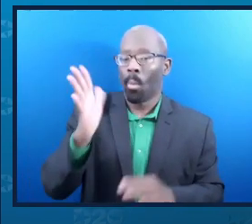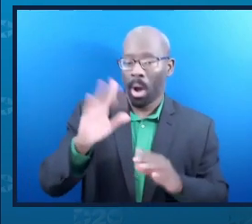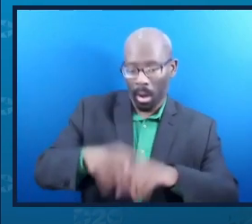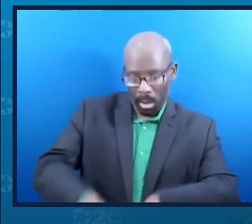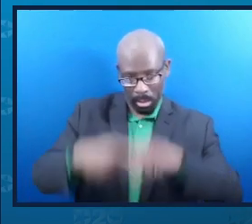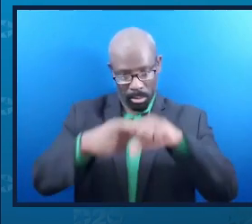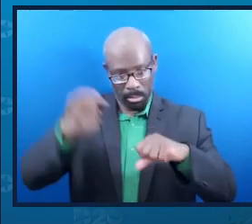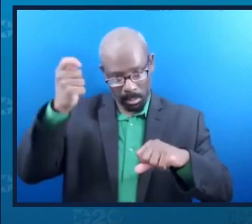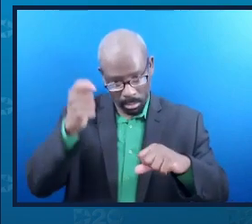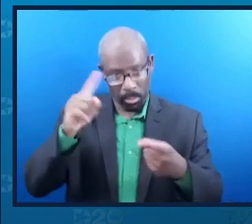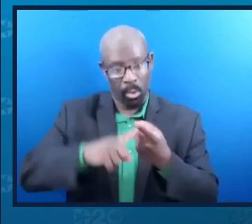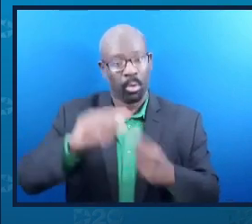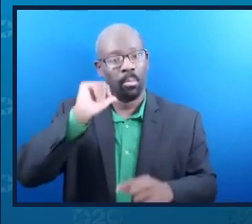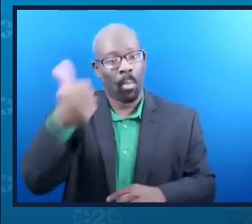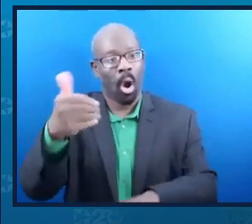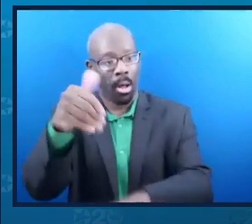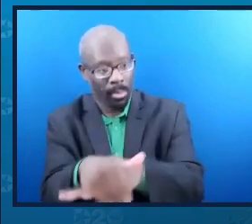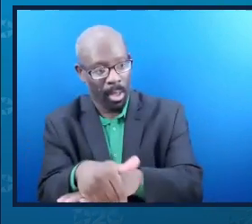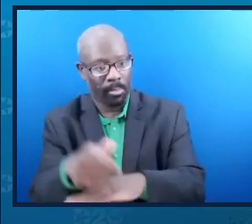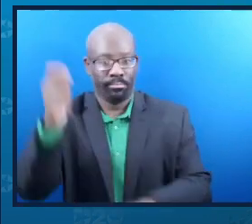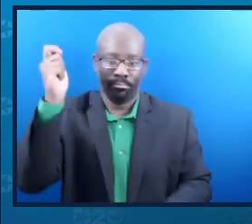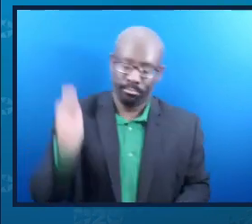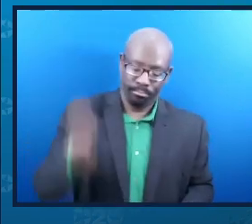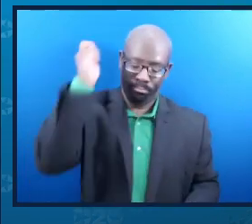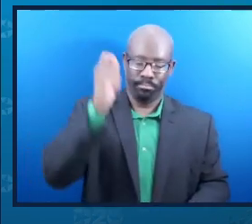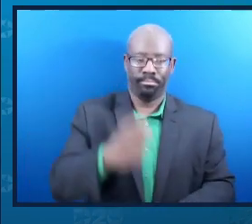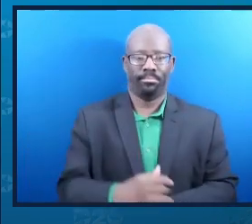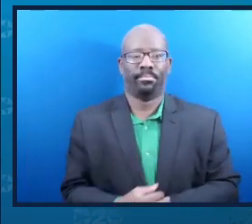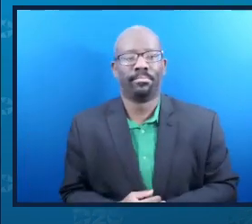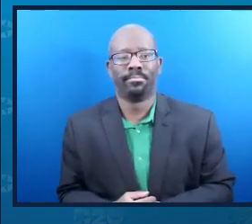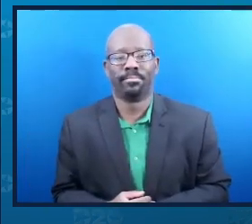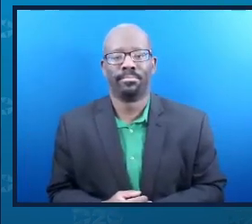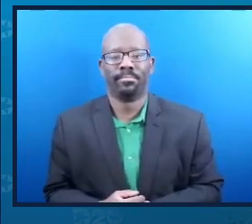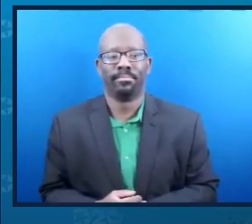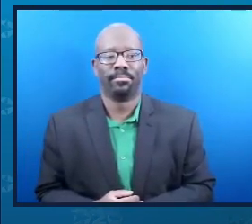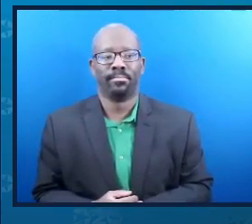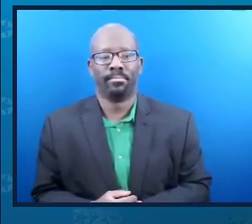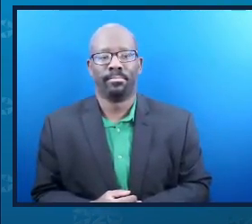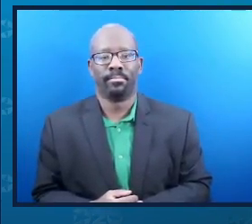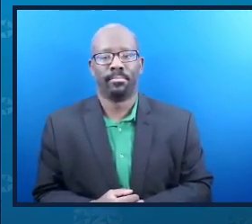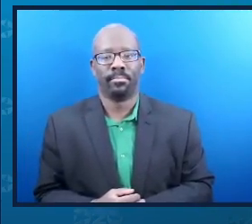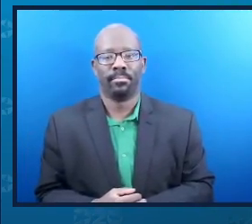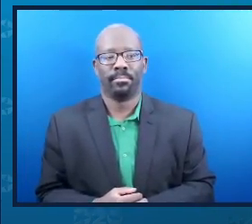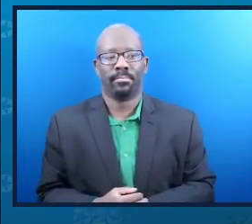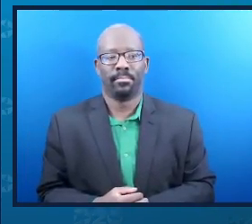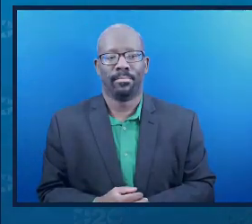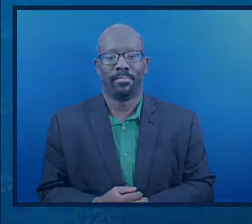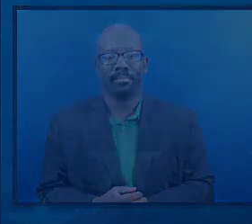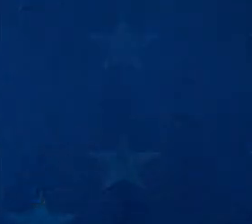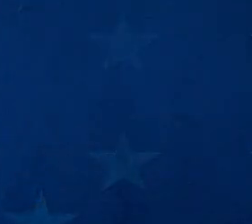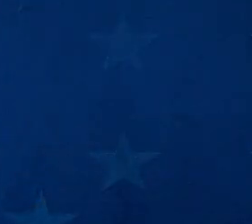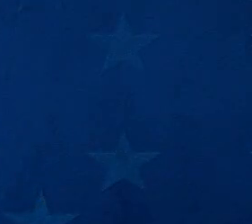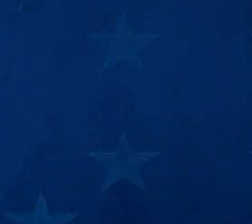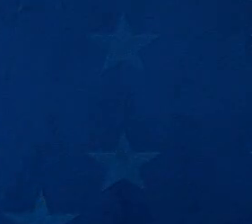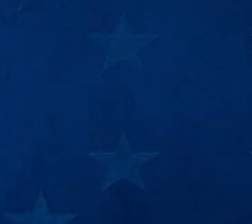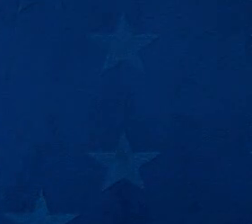TOMORROW EVENING.